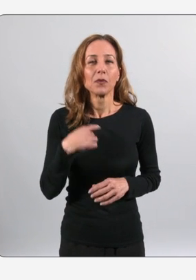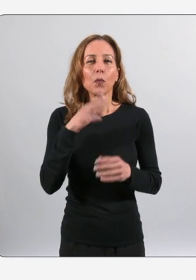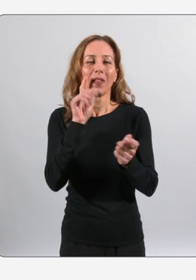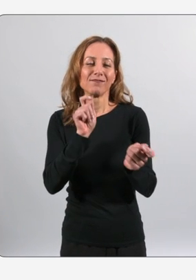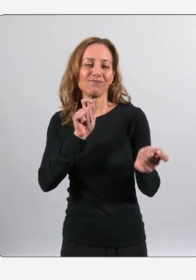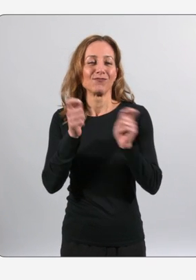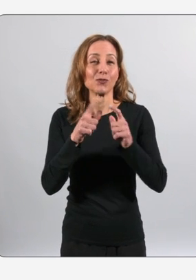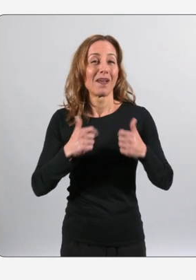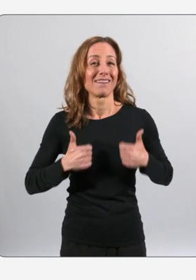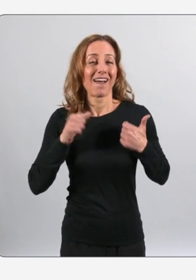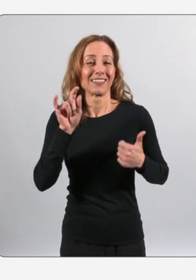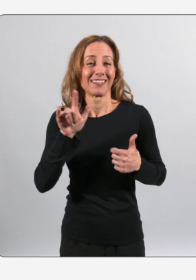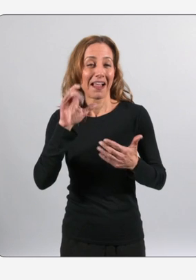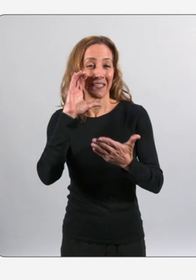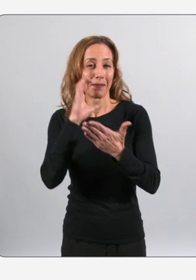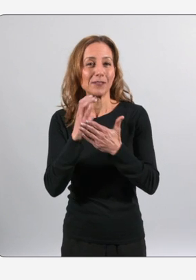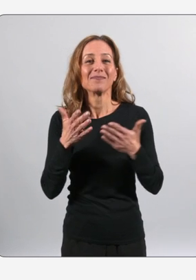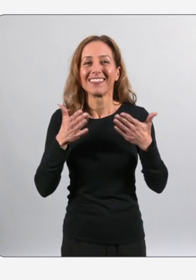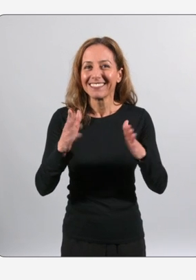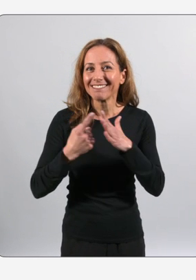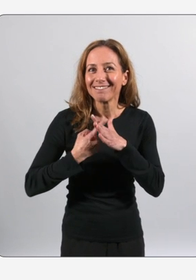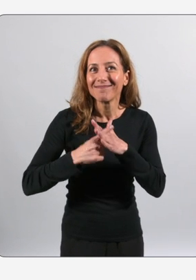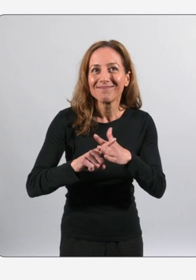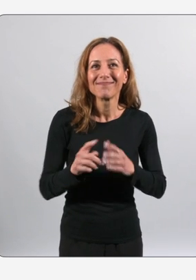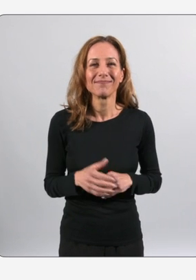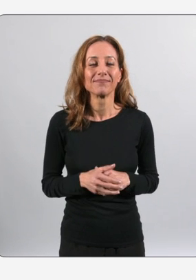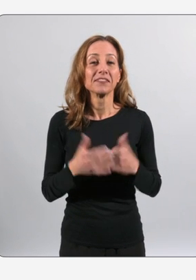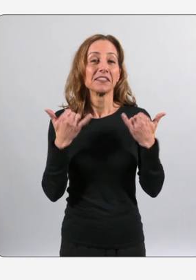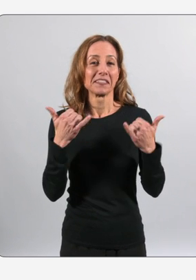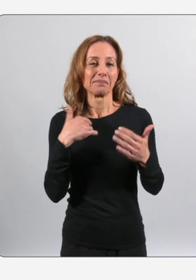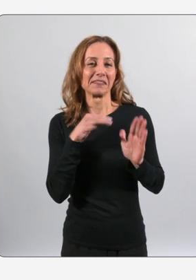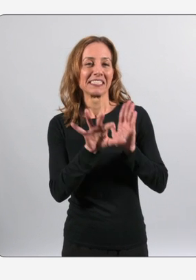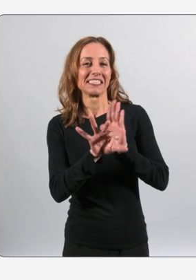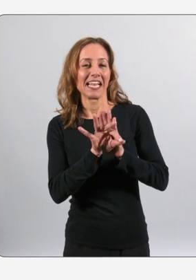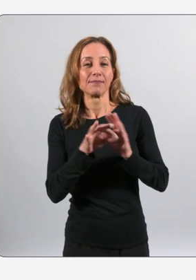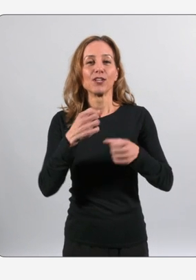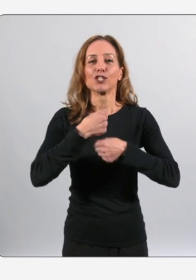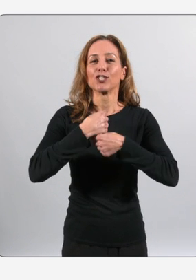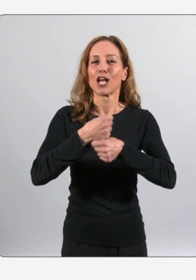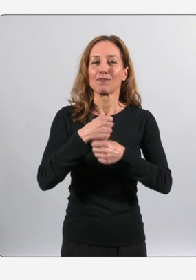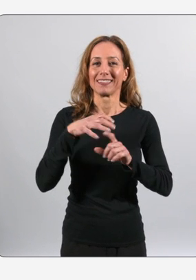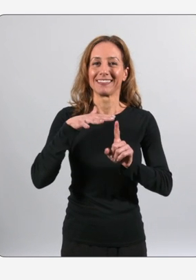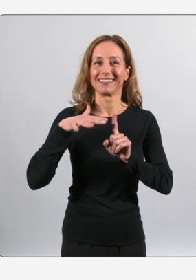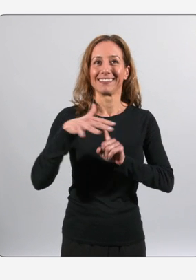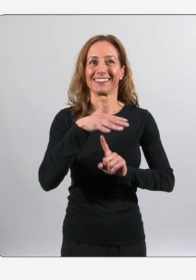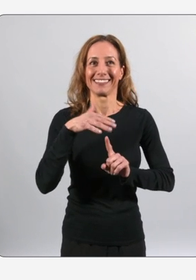get started. Today, we're going to select "generate a scene," which also automatically removes the